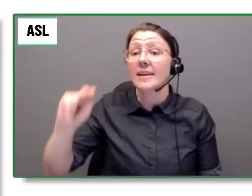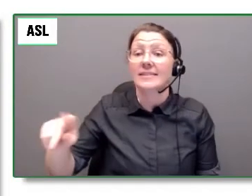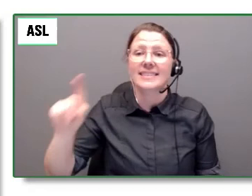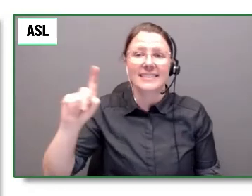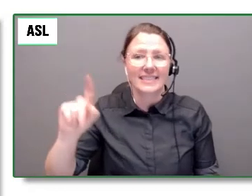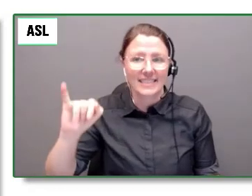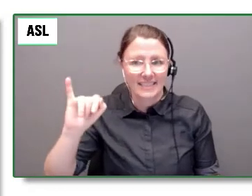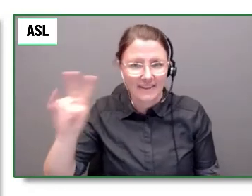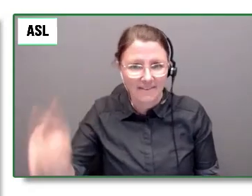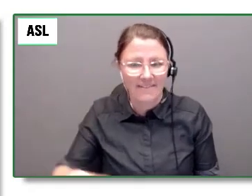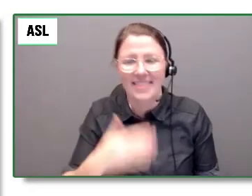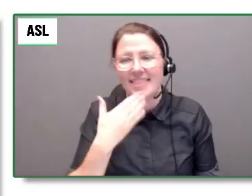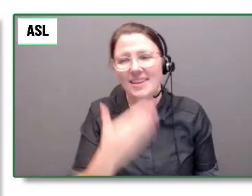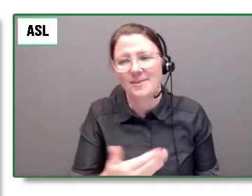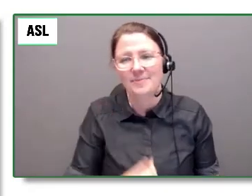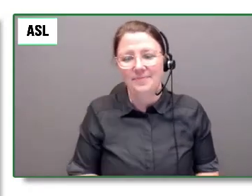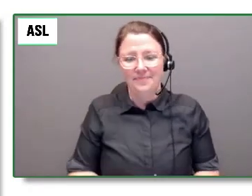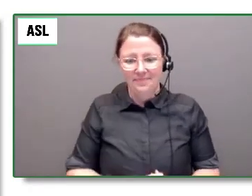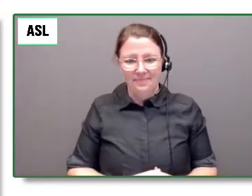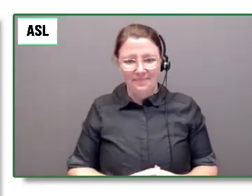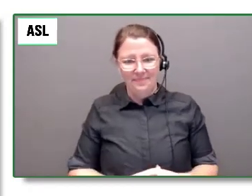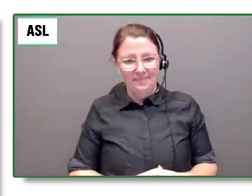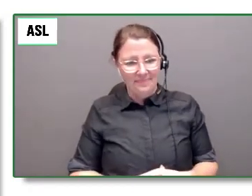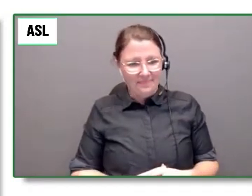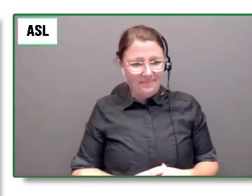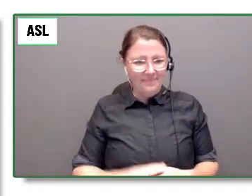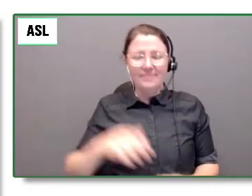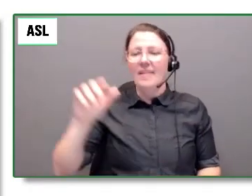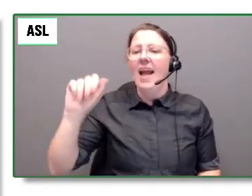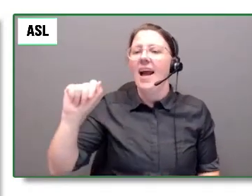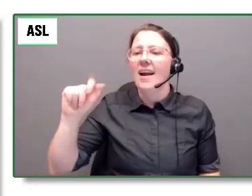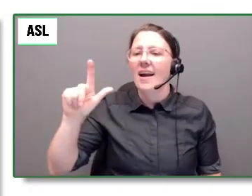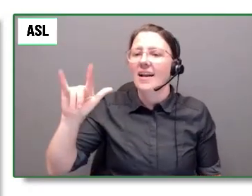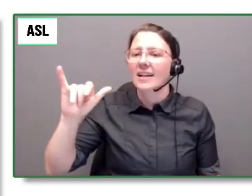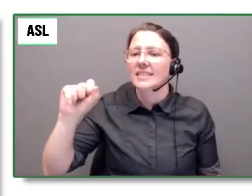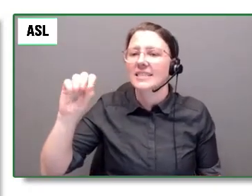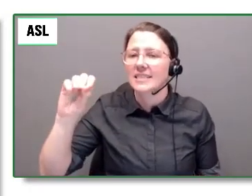Thank you Mayaan, that was wonderful. You've given us so much to think about as we